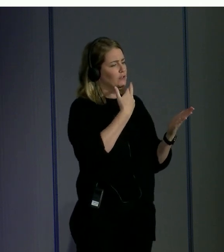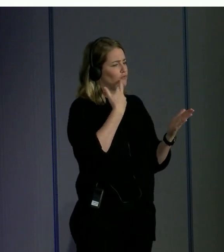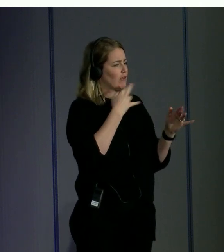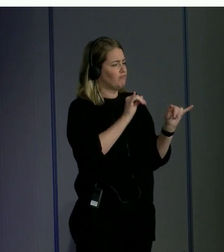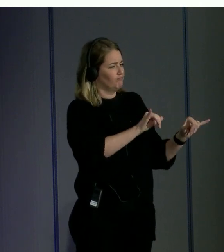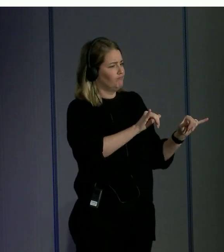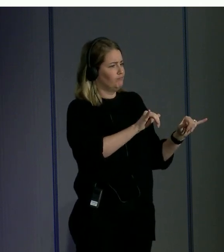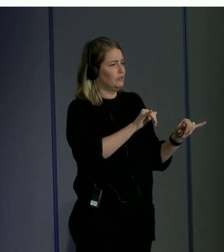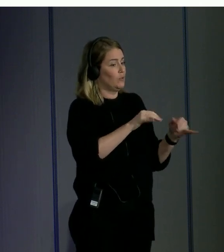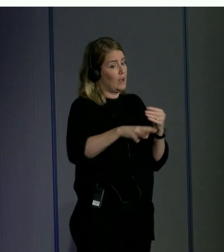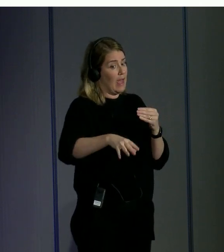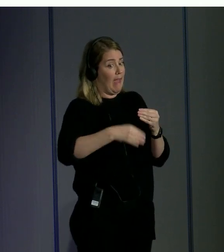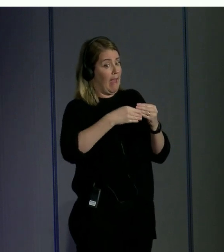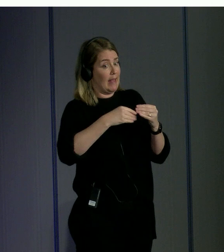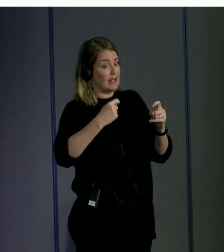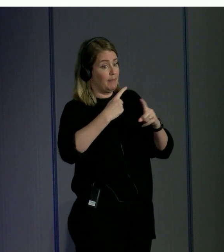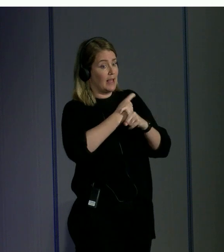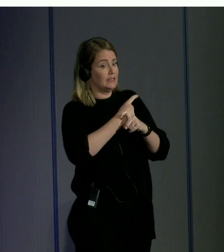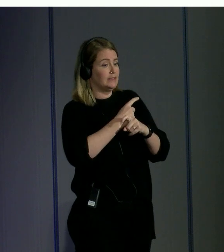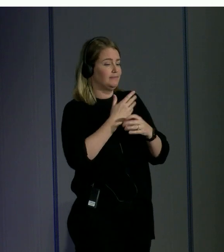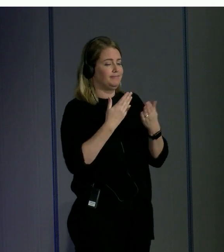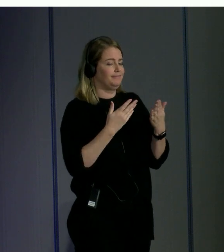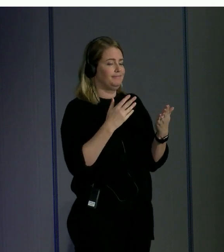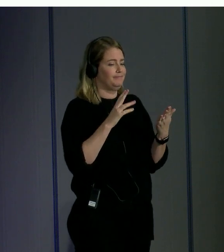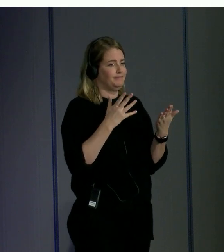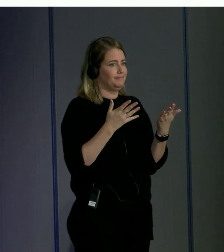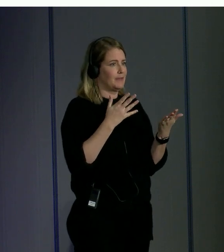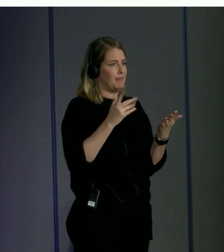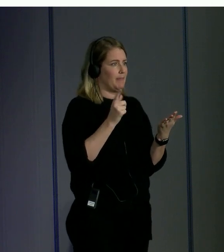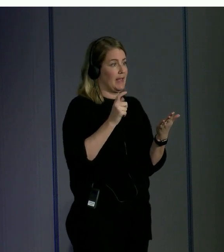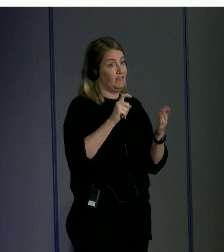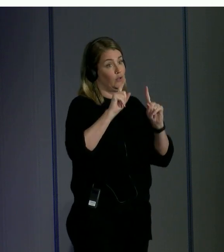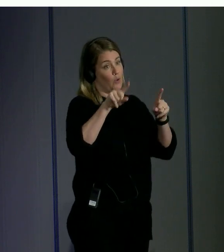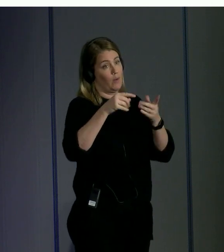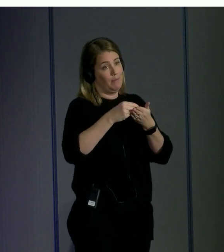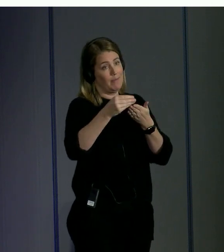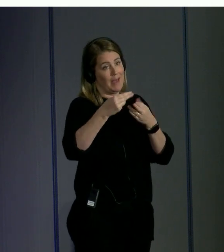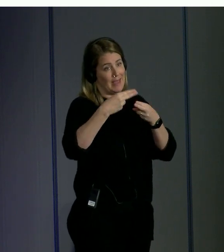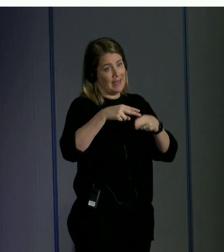There's no real additional complexity maybe having to buy eggs.